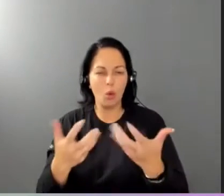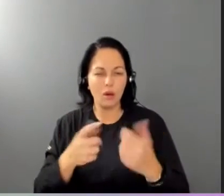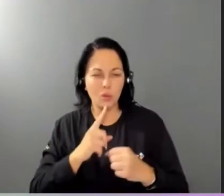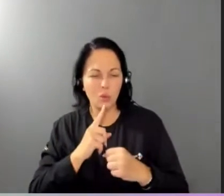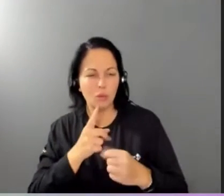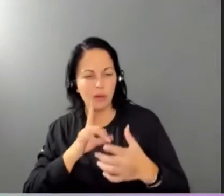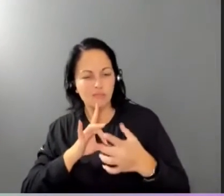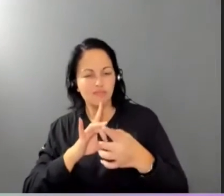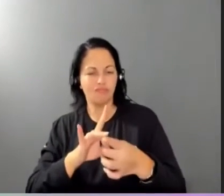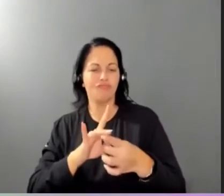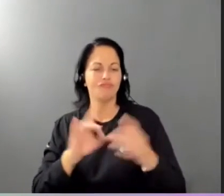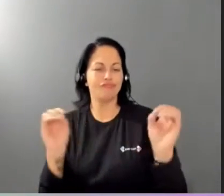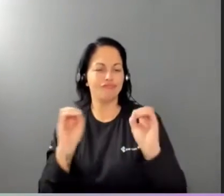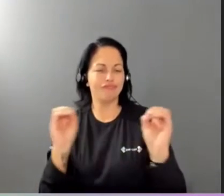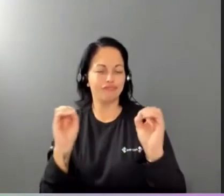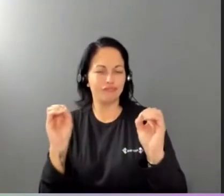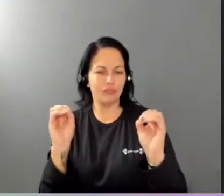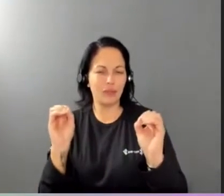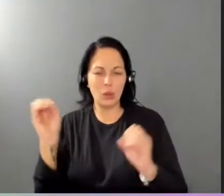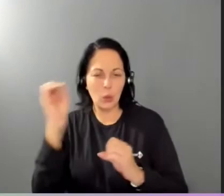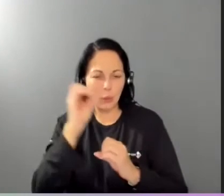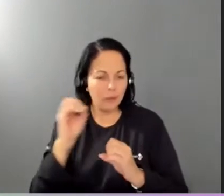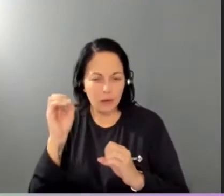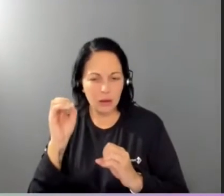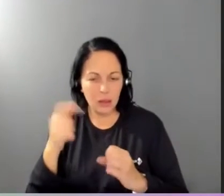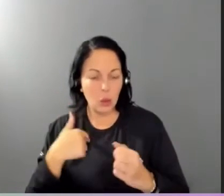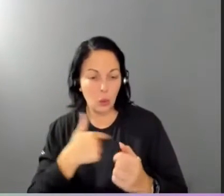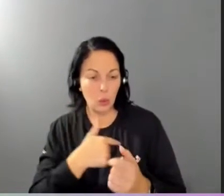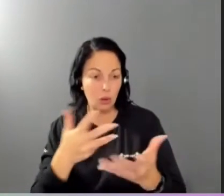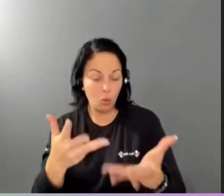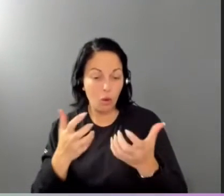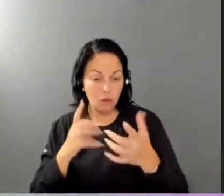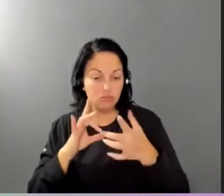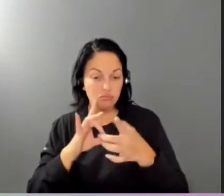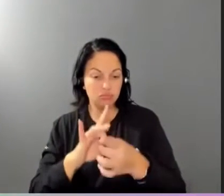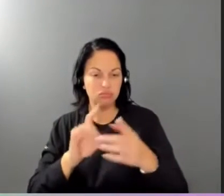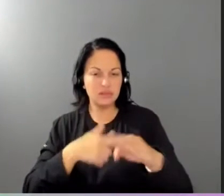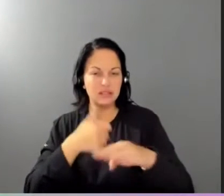consistency is very important as well? We want to sort of authentic analysis. We want a real baseline, we don't want